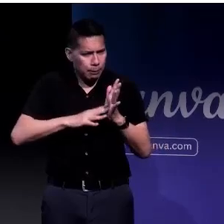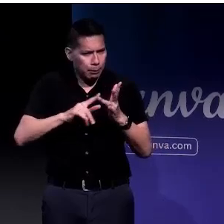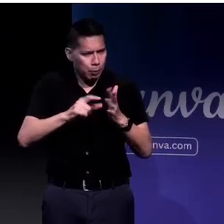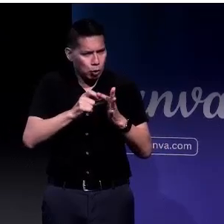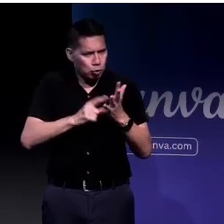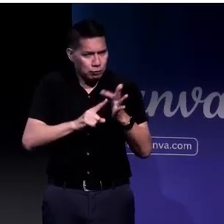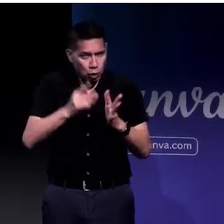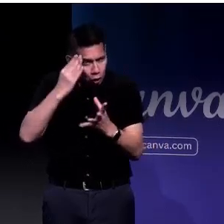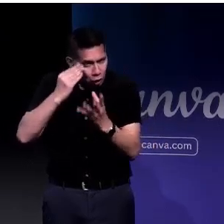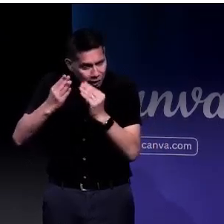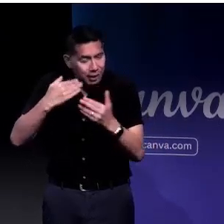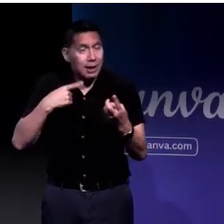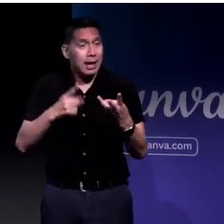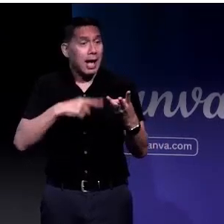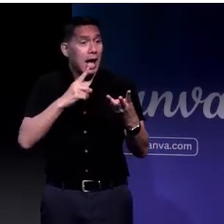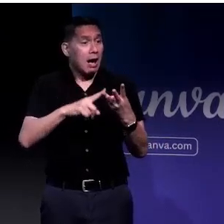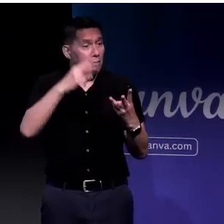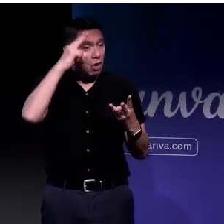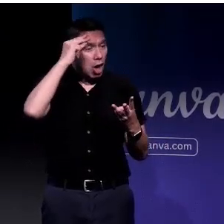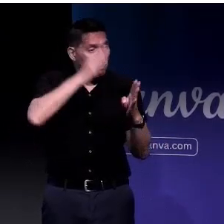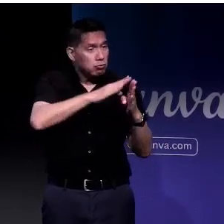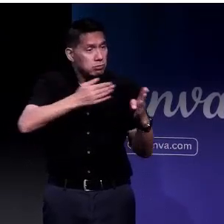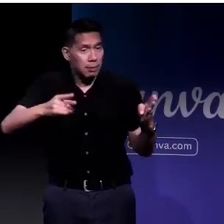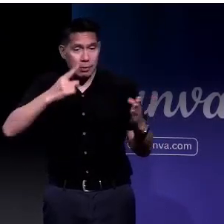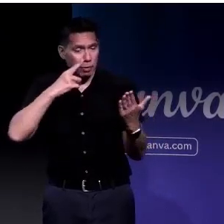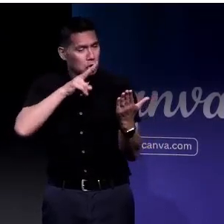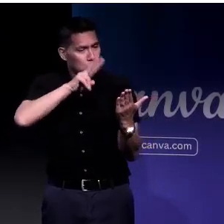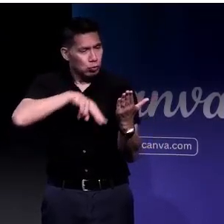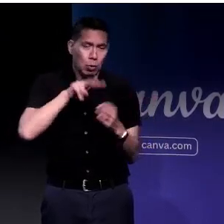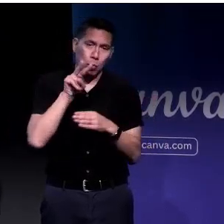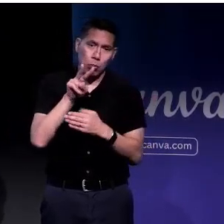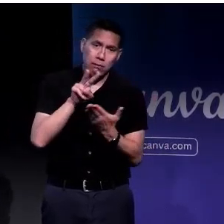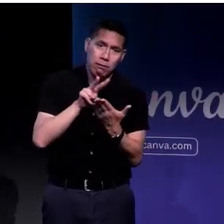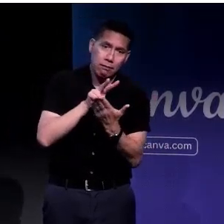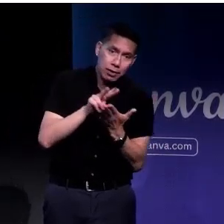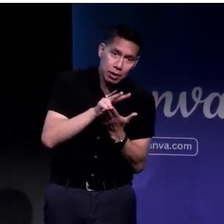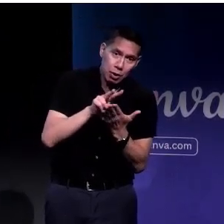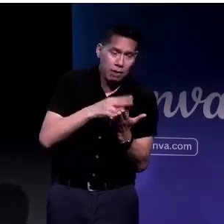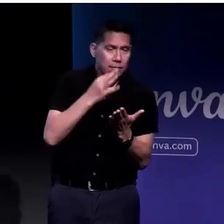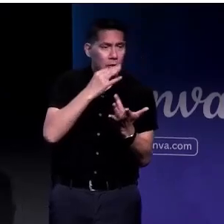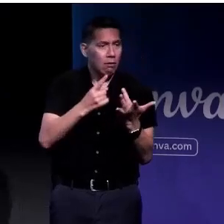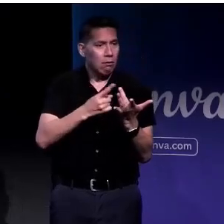Uh, we've got a library where people can, you know, read and watch videos and a few other tools in there as well.